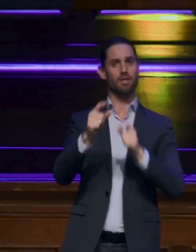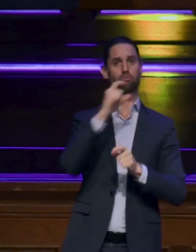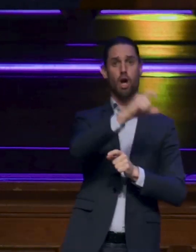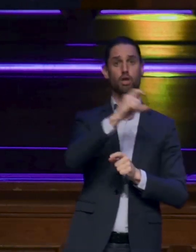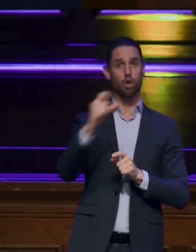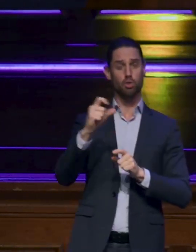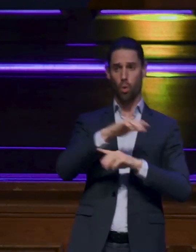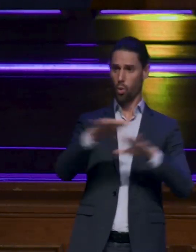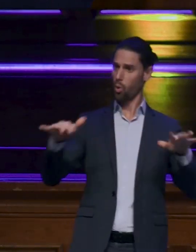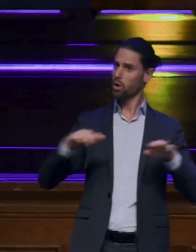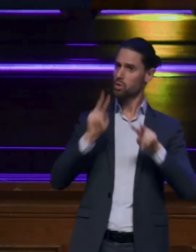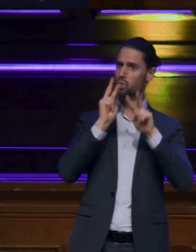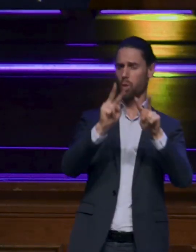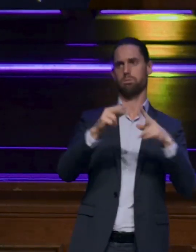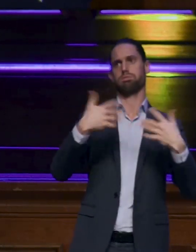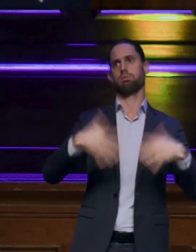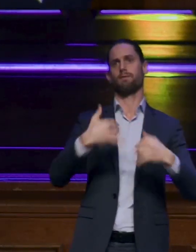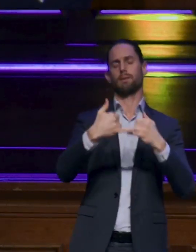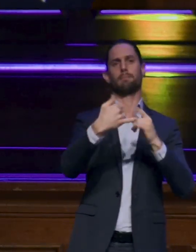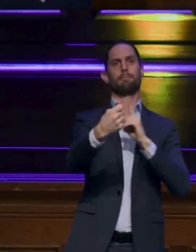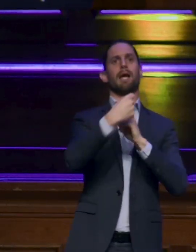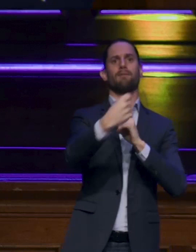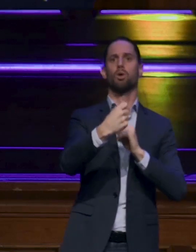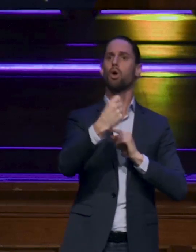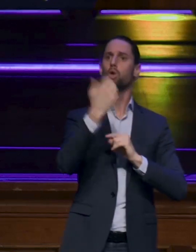hope you saw it too of the school kids doing the haka yeah outside of the